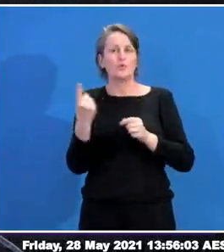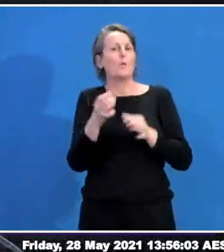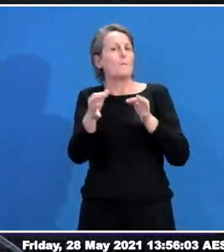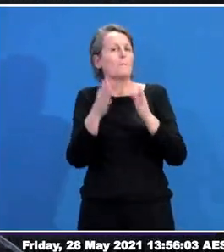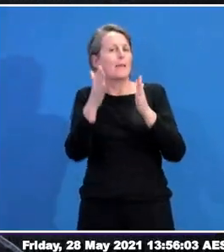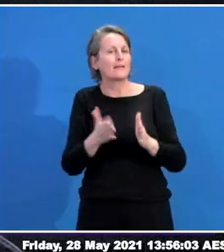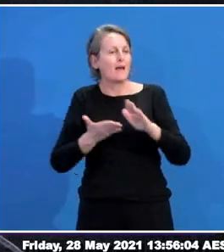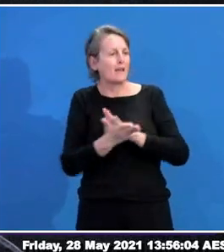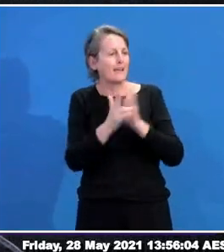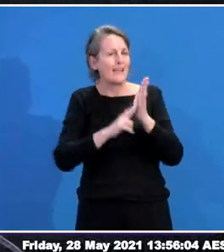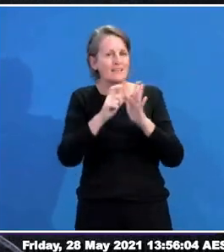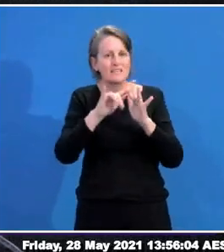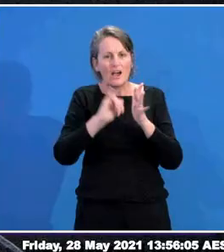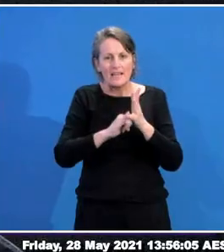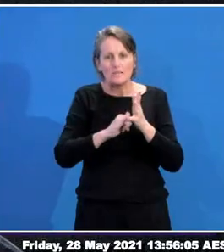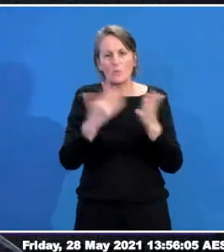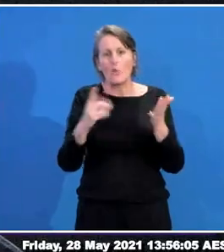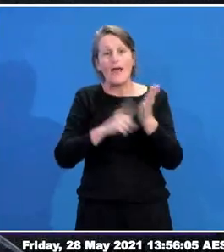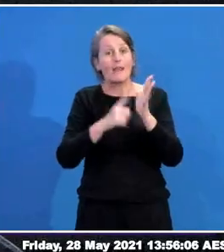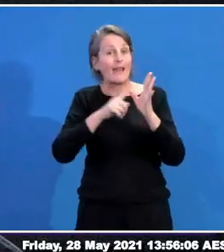or the local area coordinator would be working with the participant about the